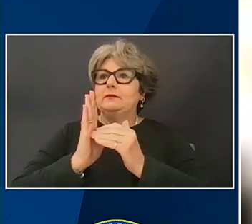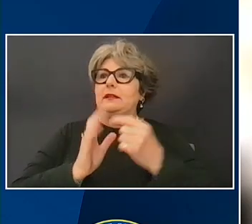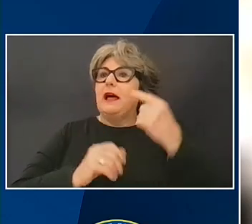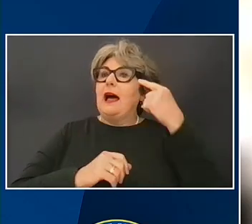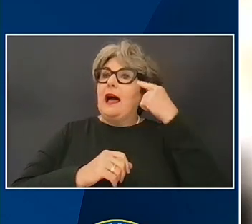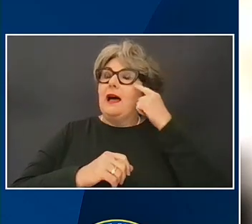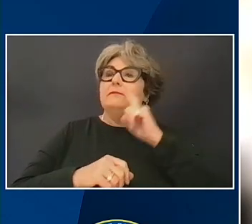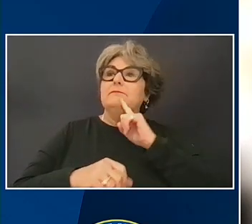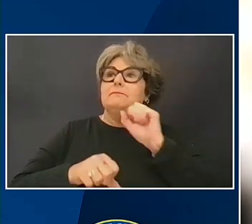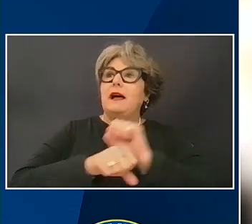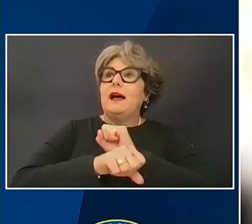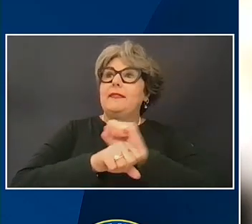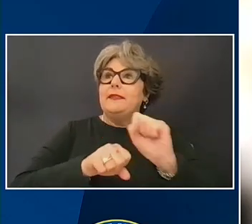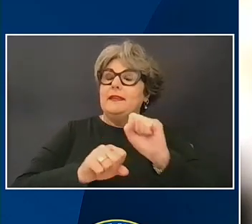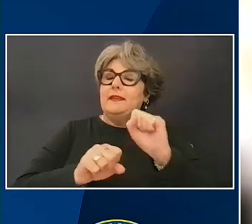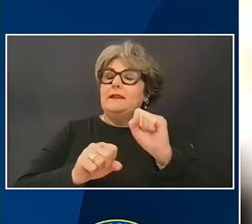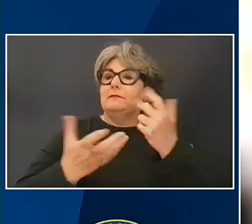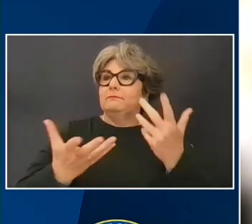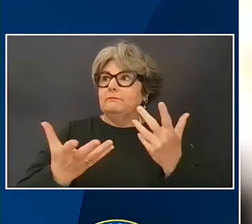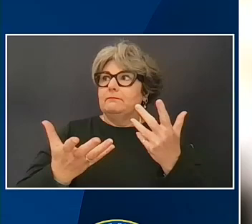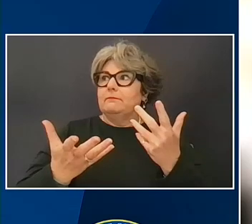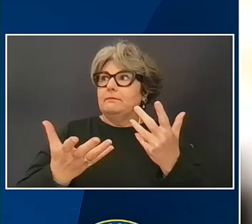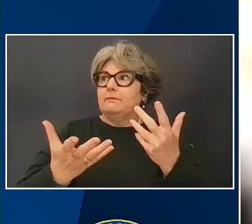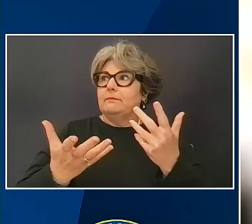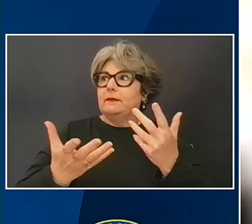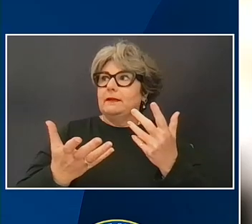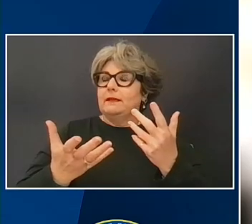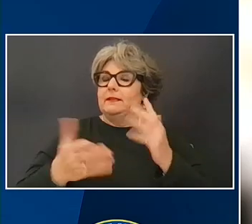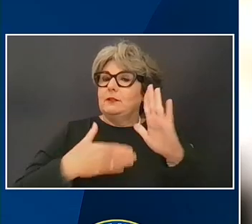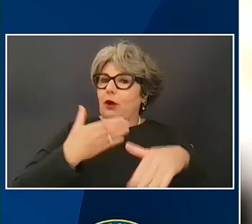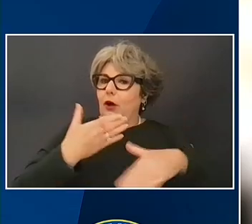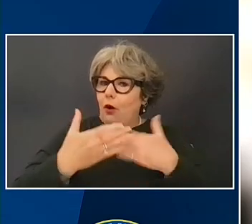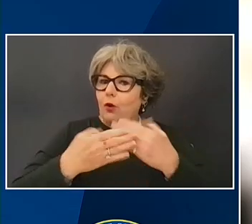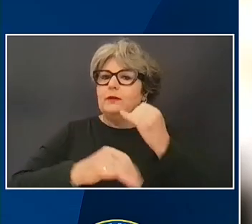perceived that it's the entire institution, the way it's written. Thank you.